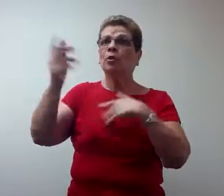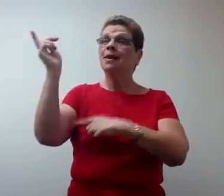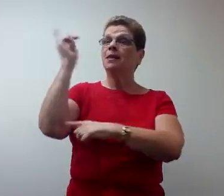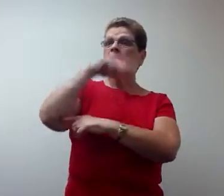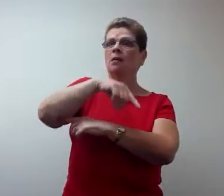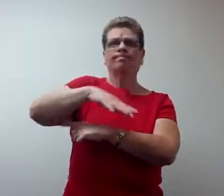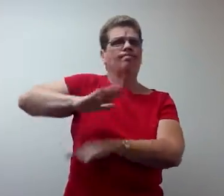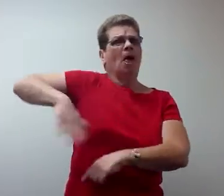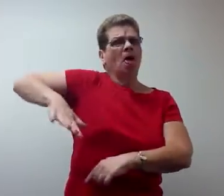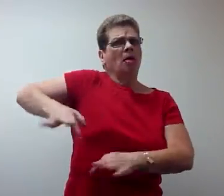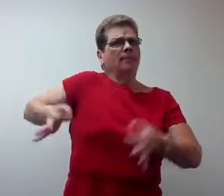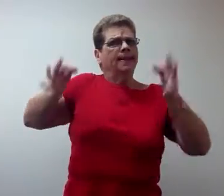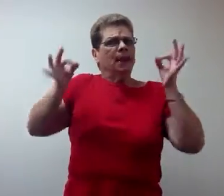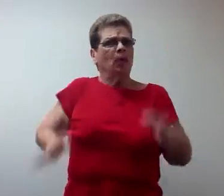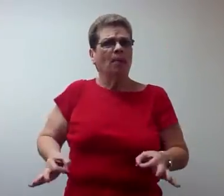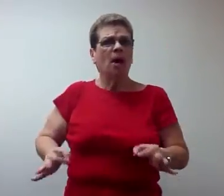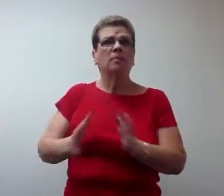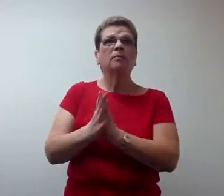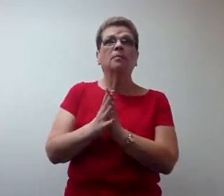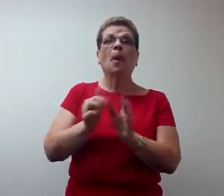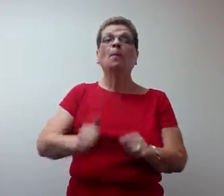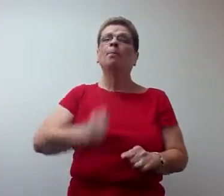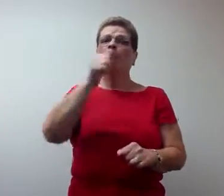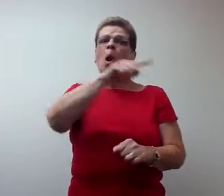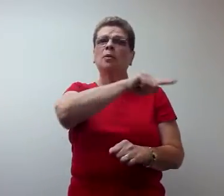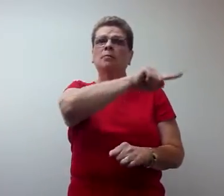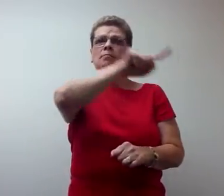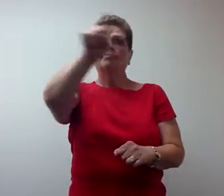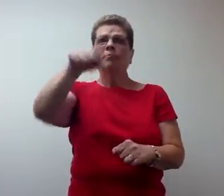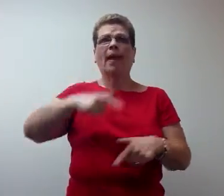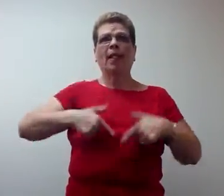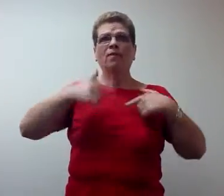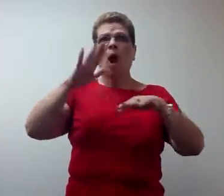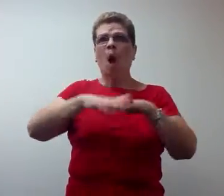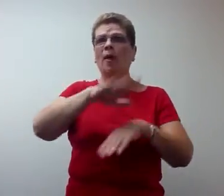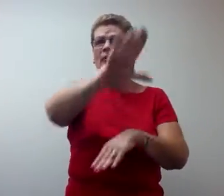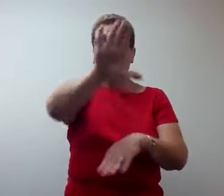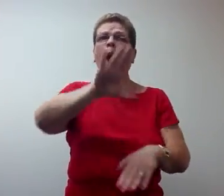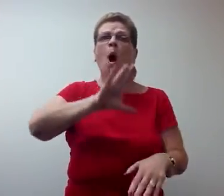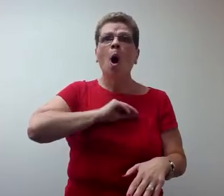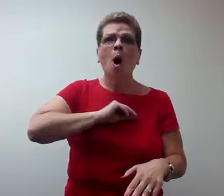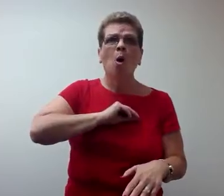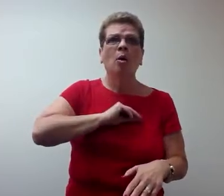However, the day is not yet determined. Mostly live on their own without